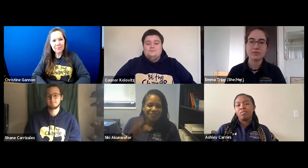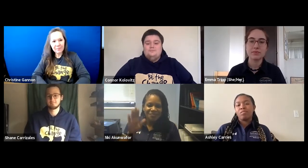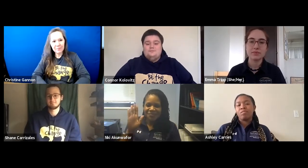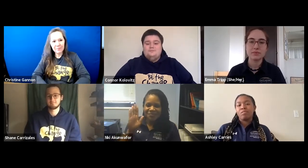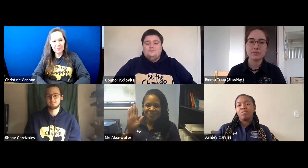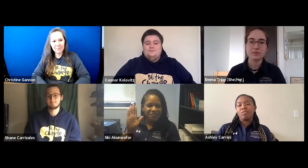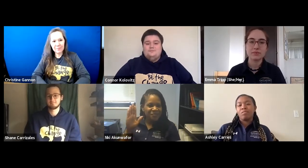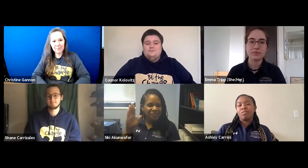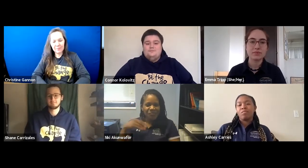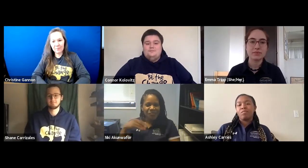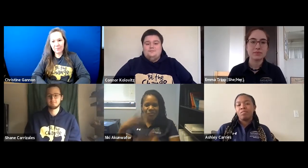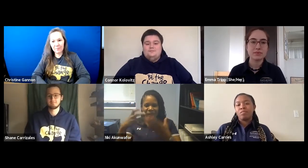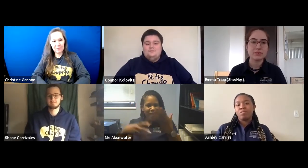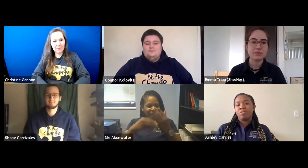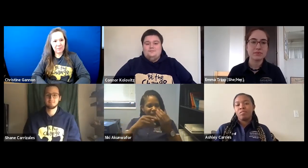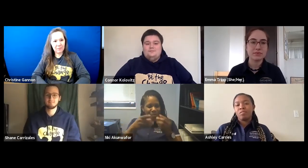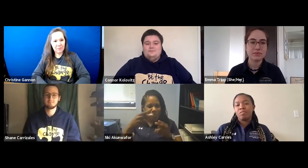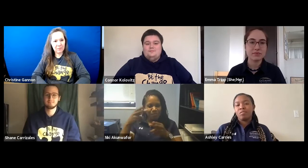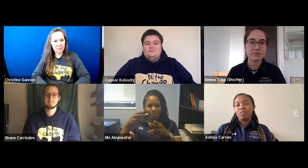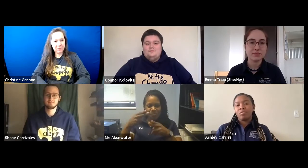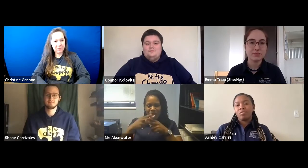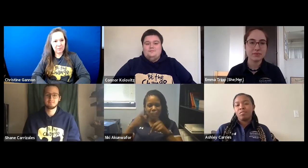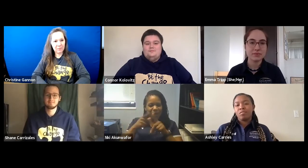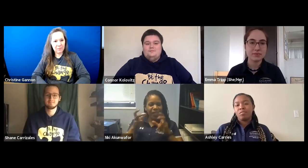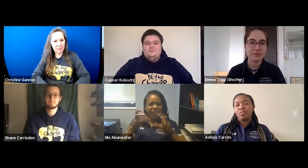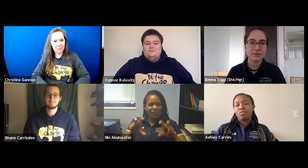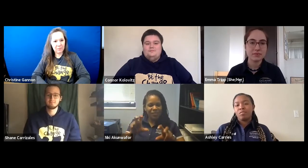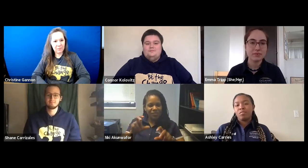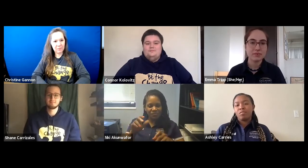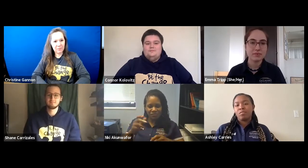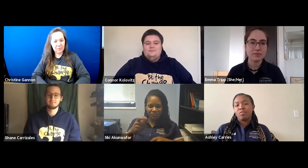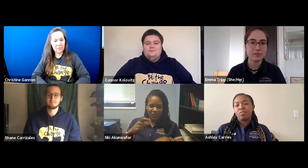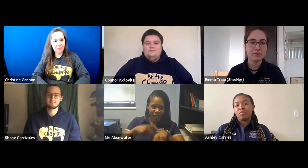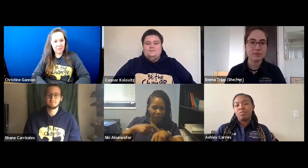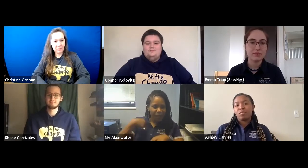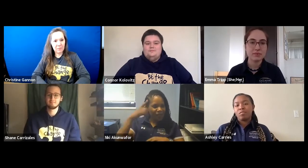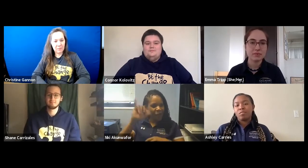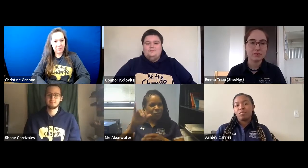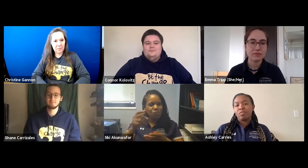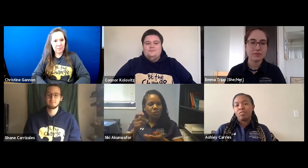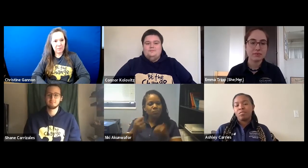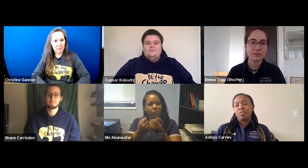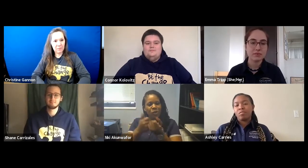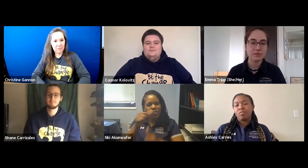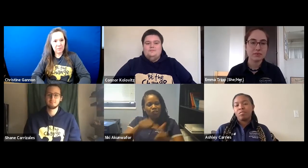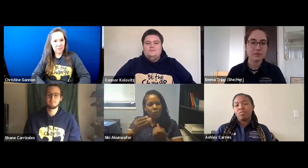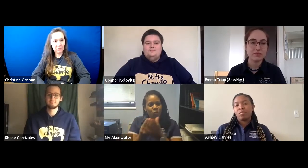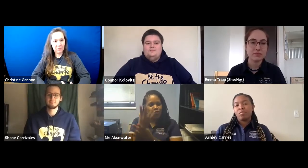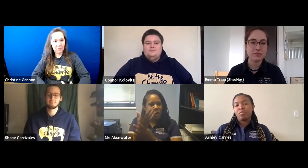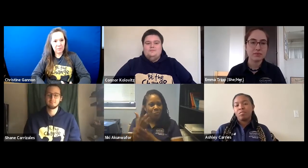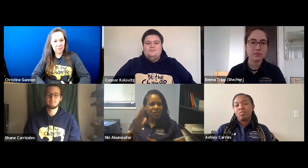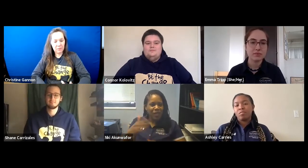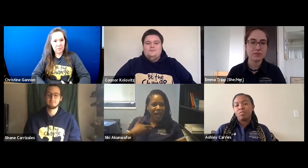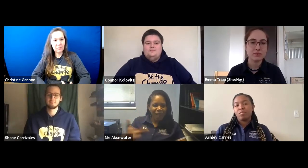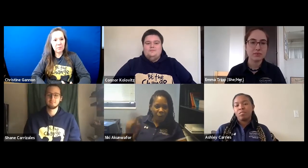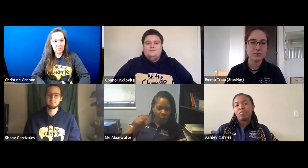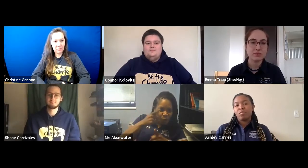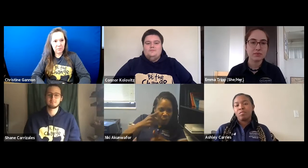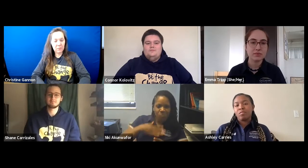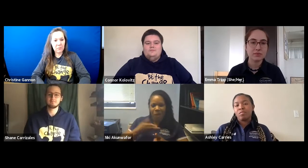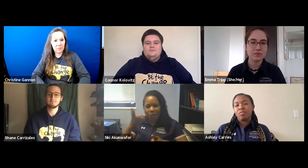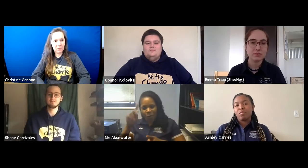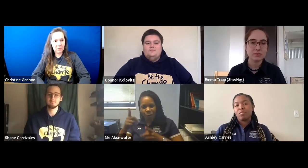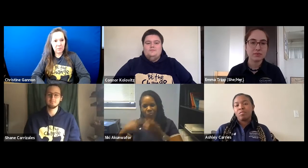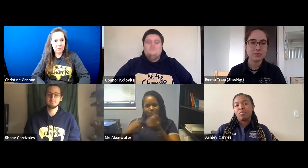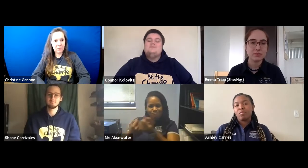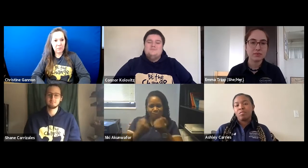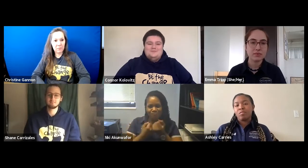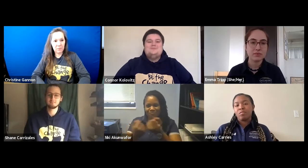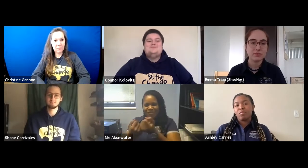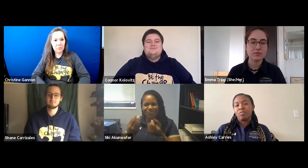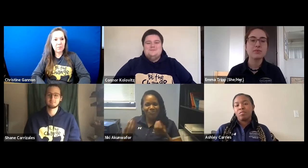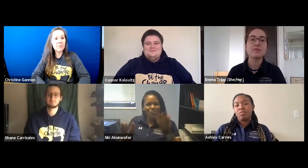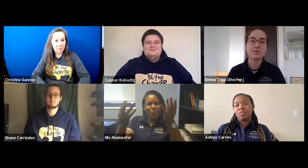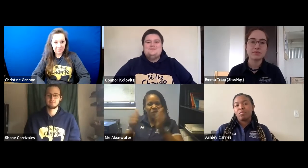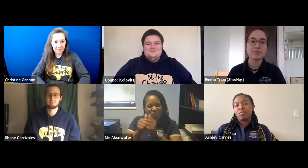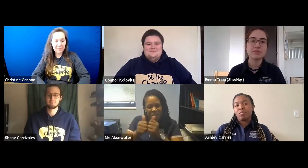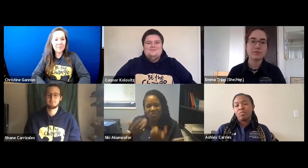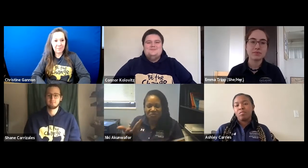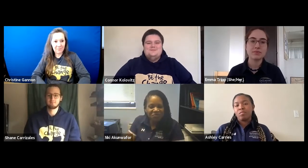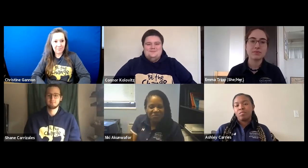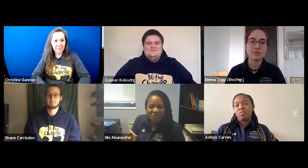> I want to add, you mentioned investing time. I think it’s also important to support each other‘s growth because we each have our own goals so we have to support the growth of each.